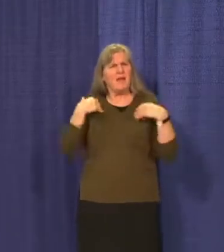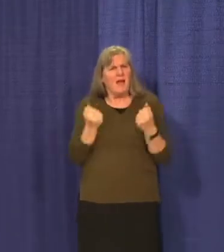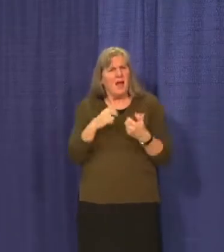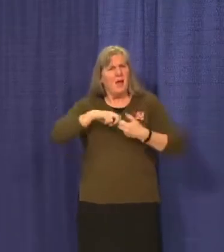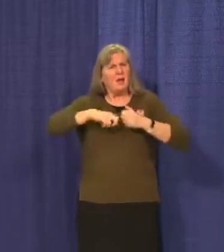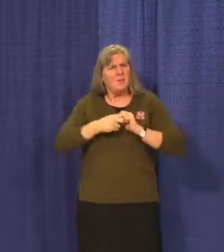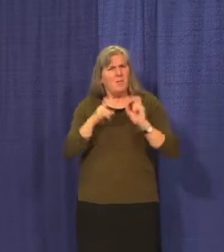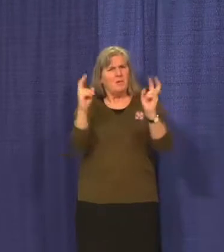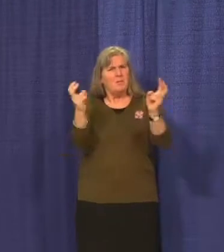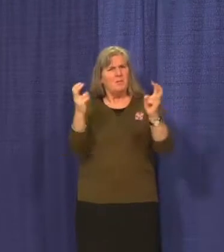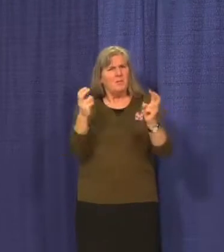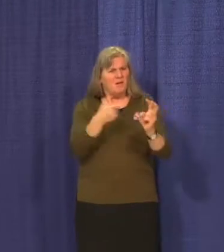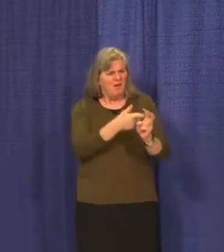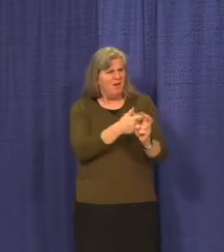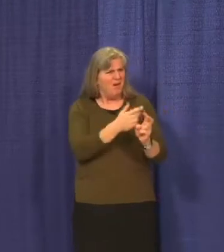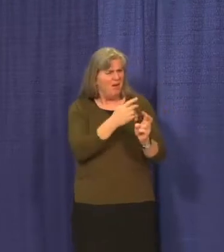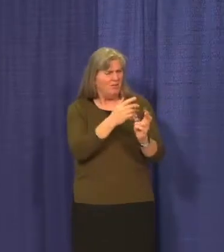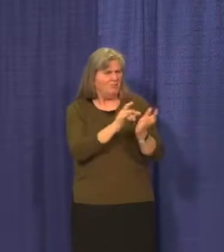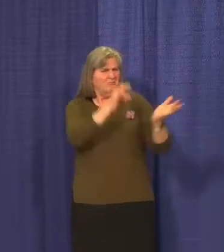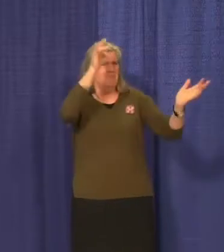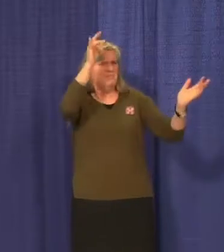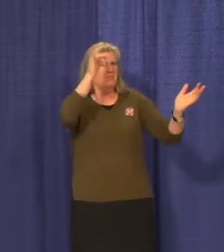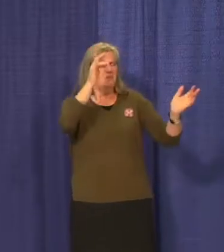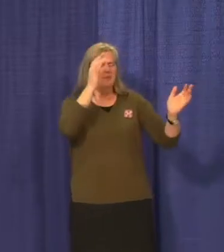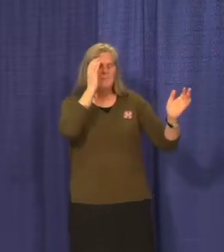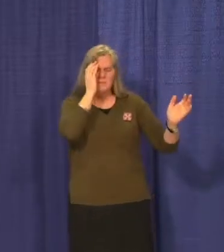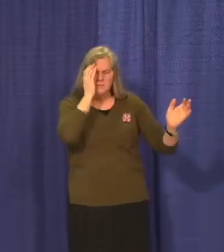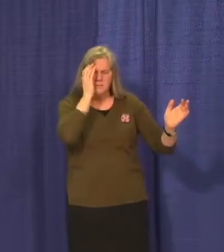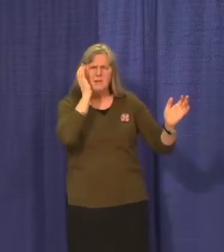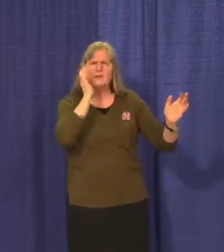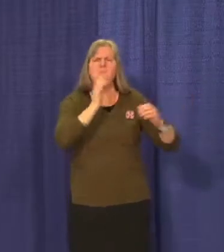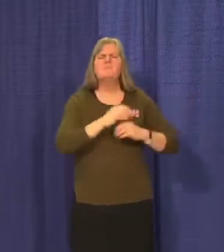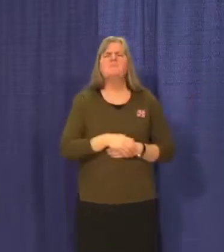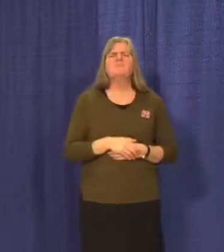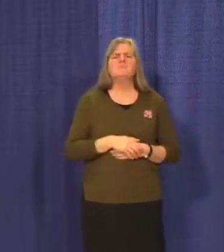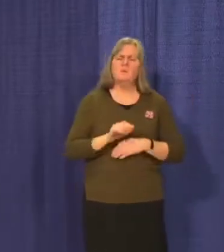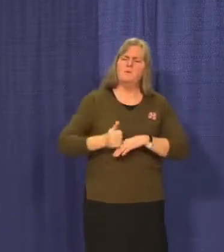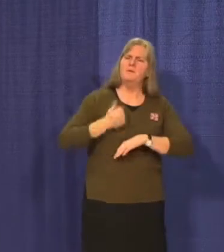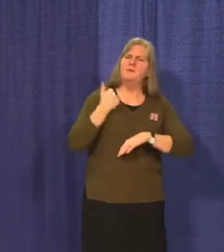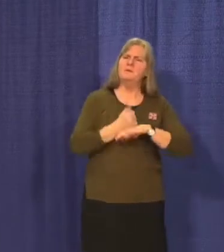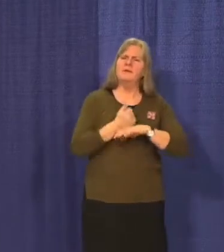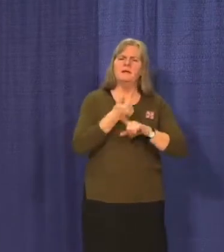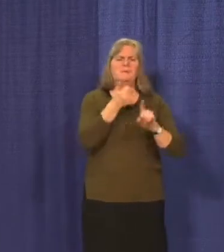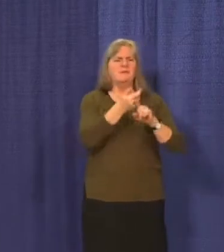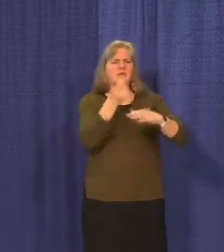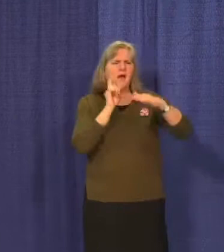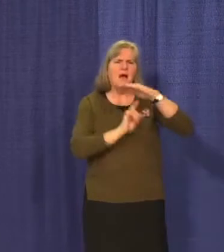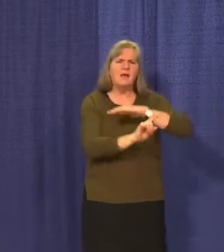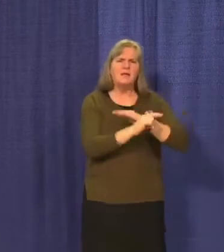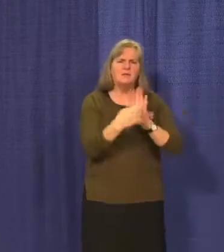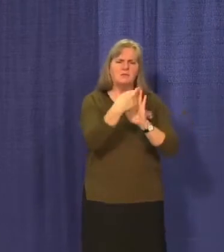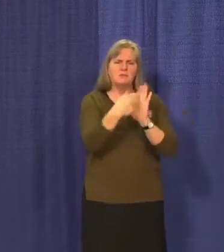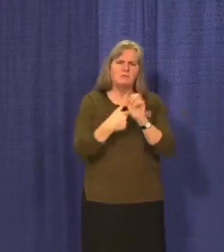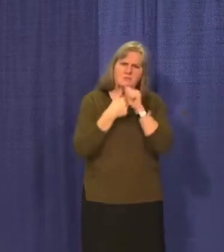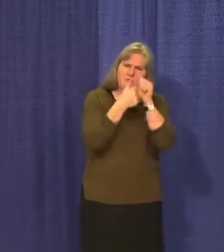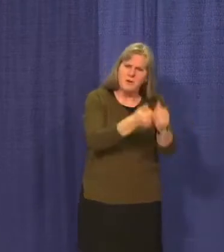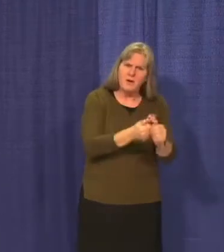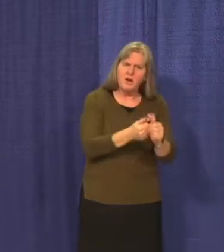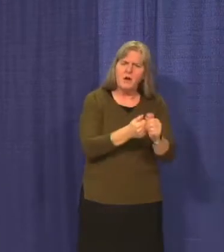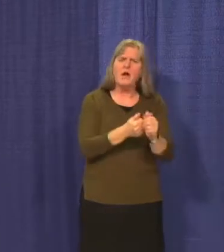health crisis. Our current self isolation requirements are in place to protect the health and safety of